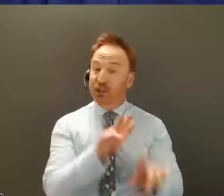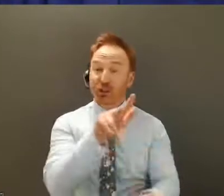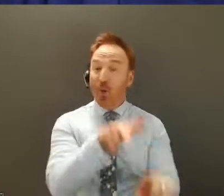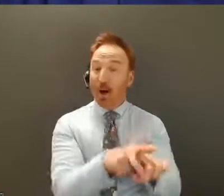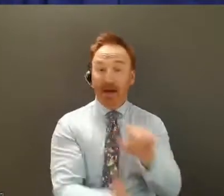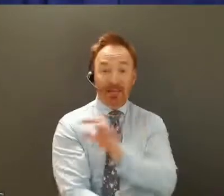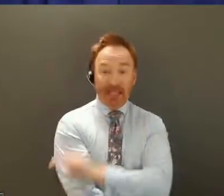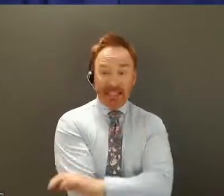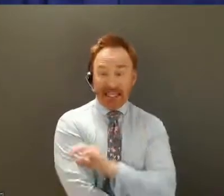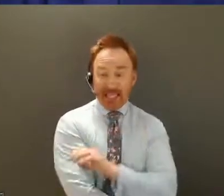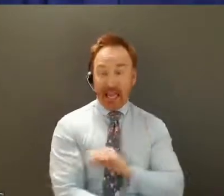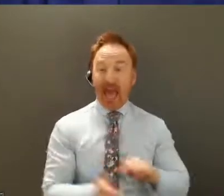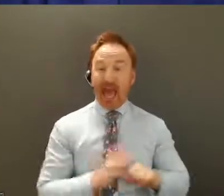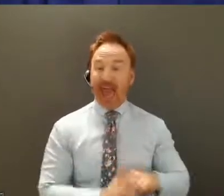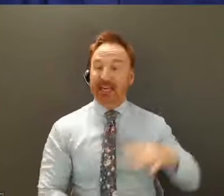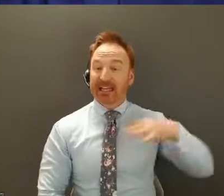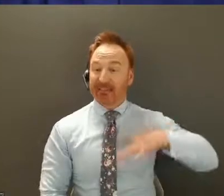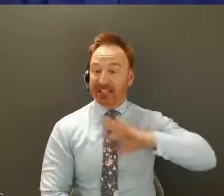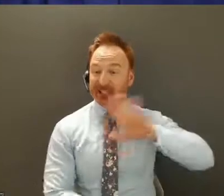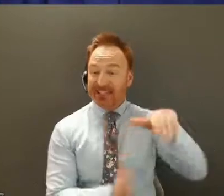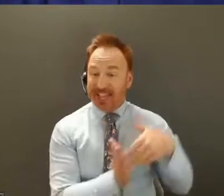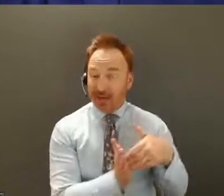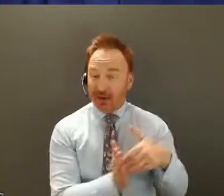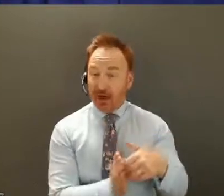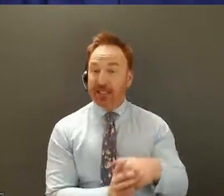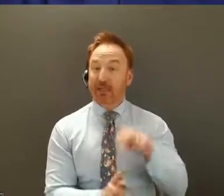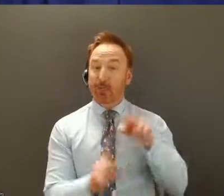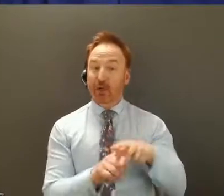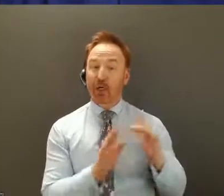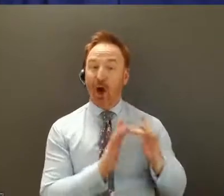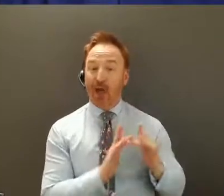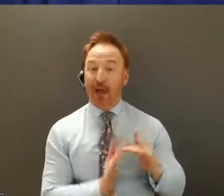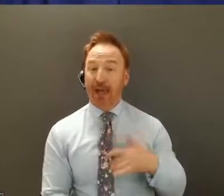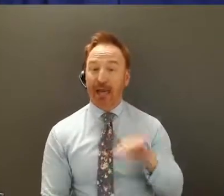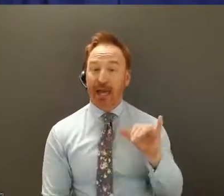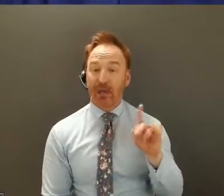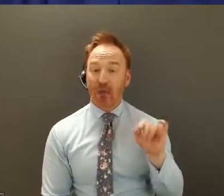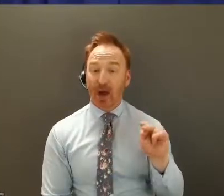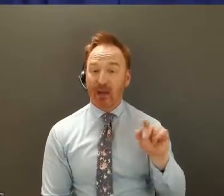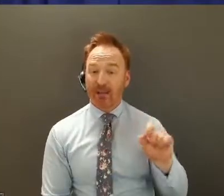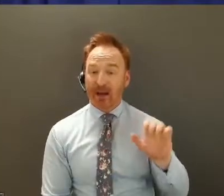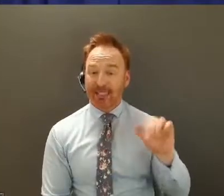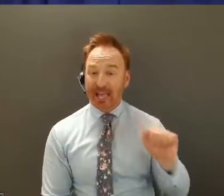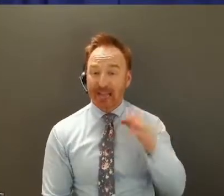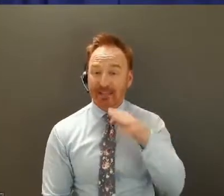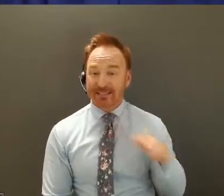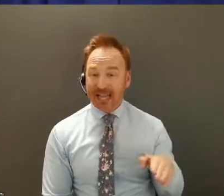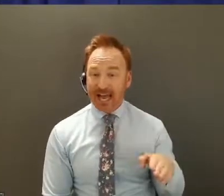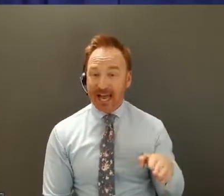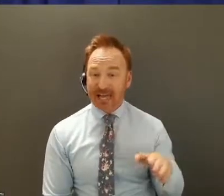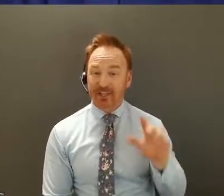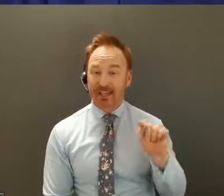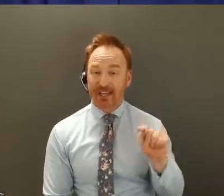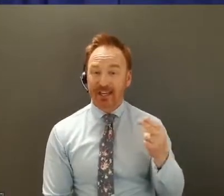communities, the same approach. It has worked phenomenally well so far.